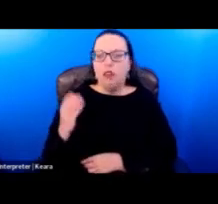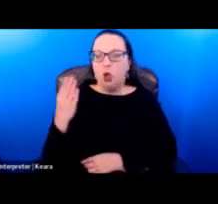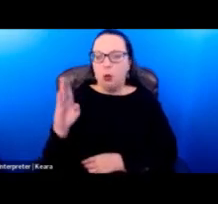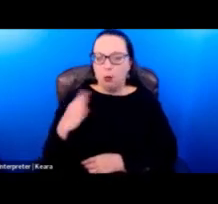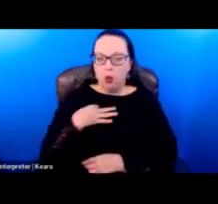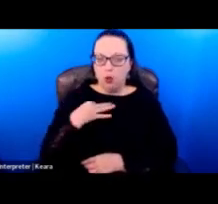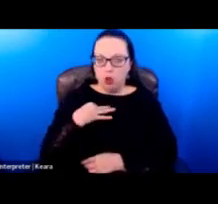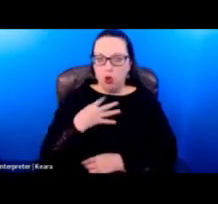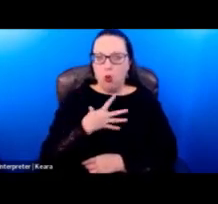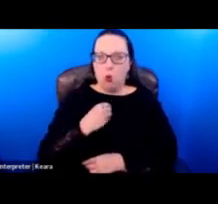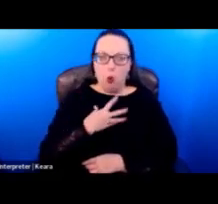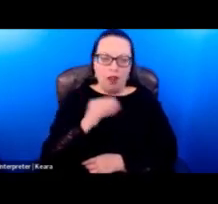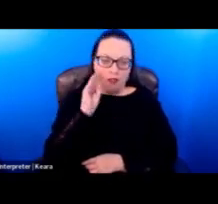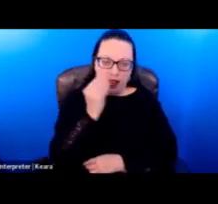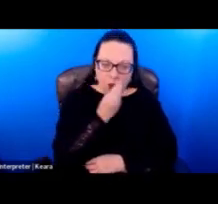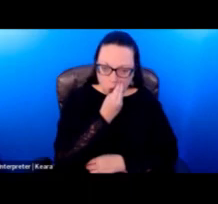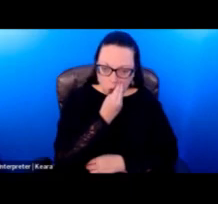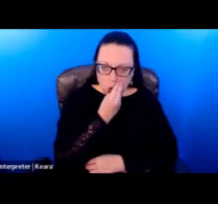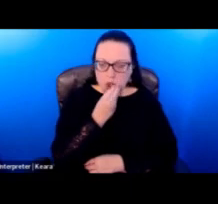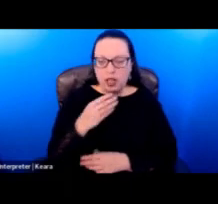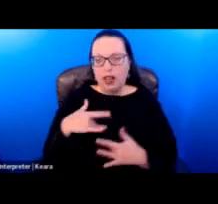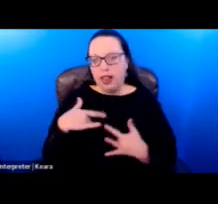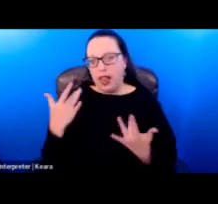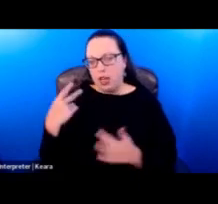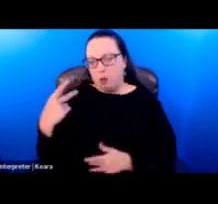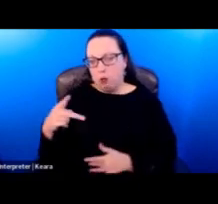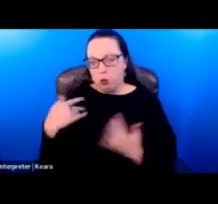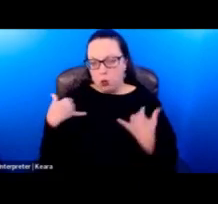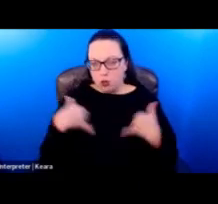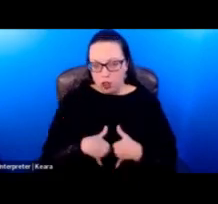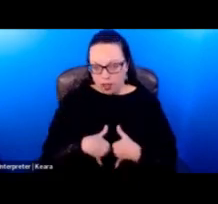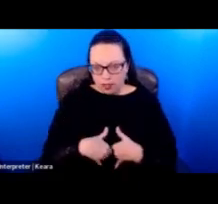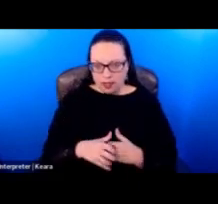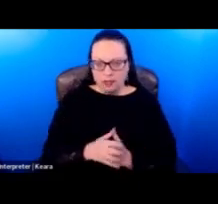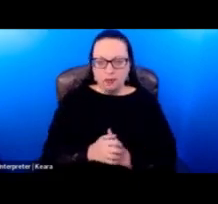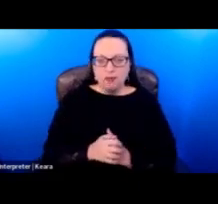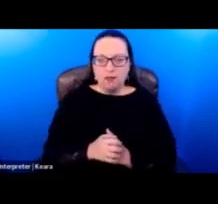and a lilac jacket. I have a